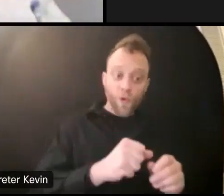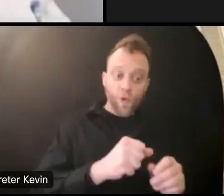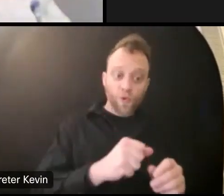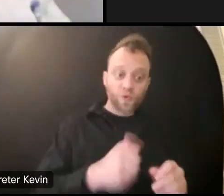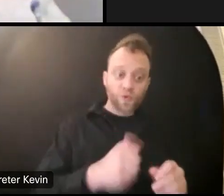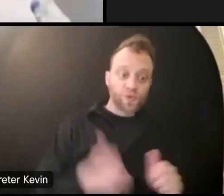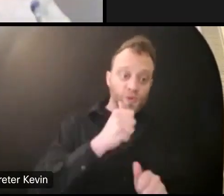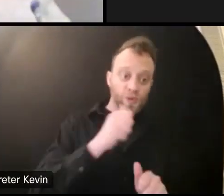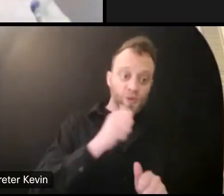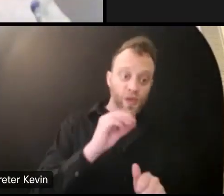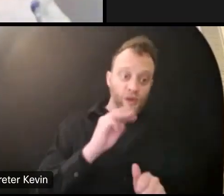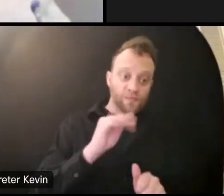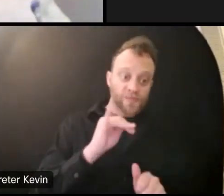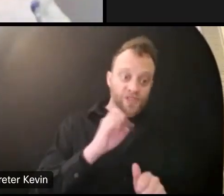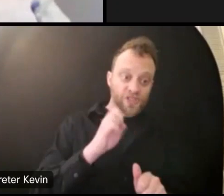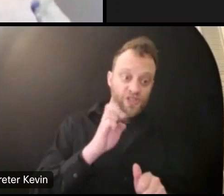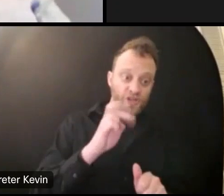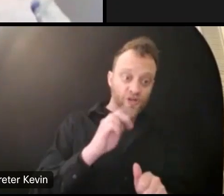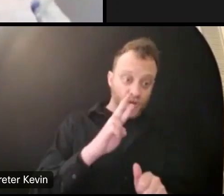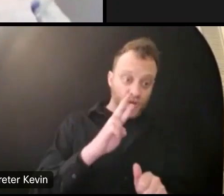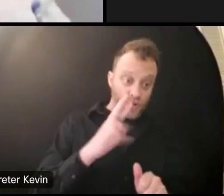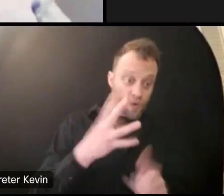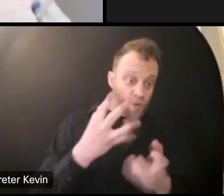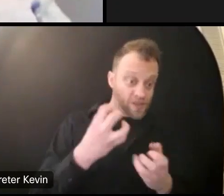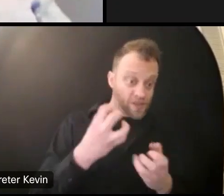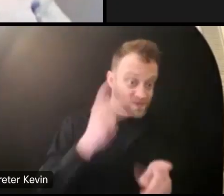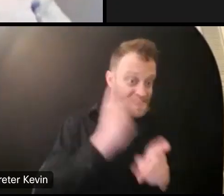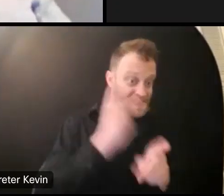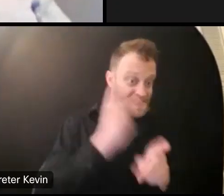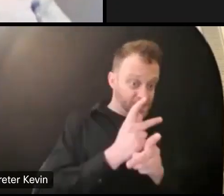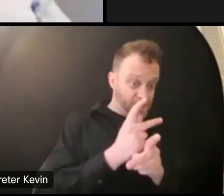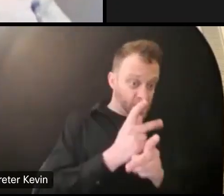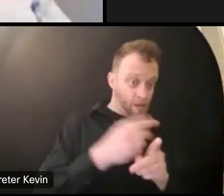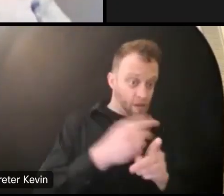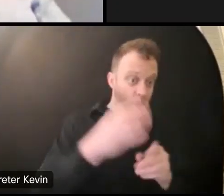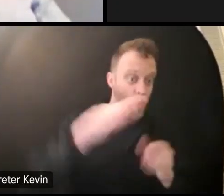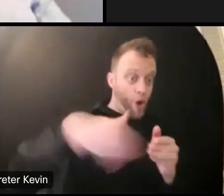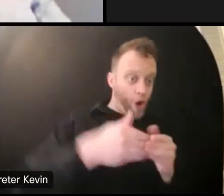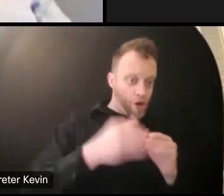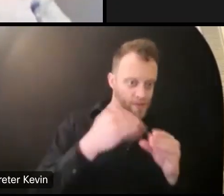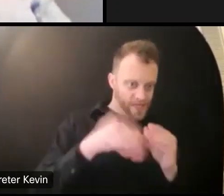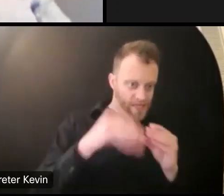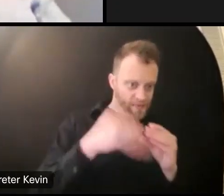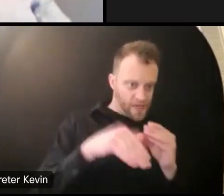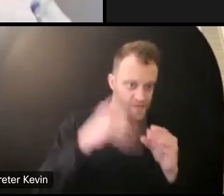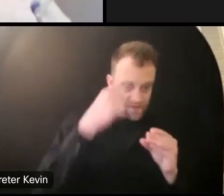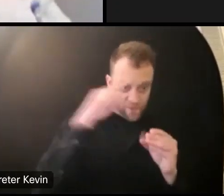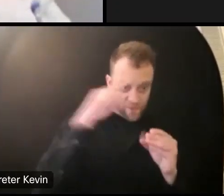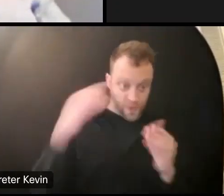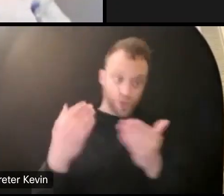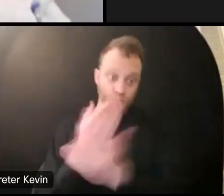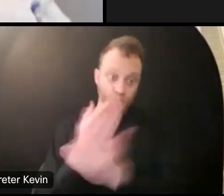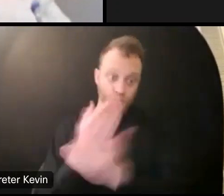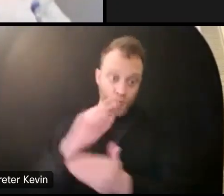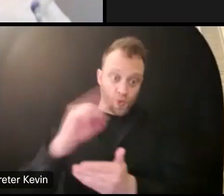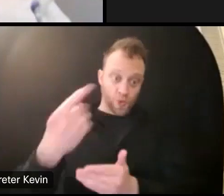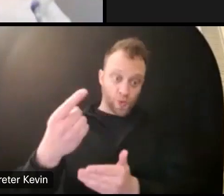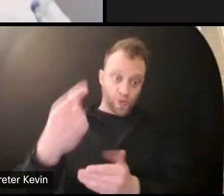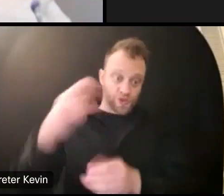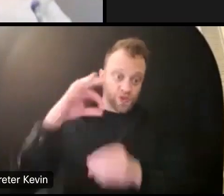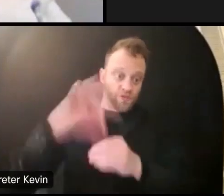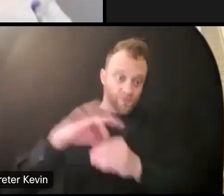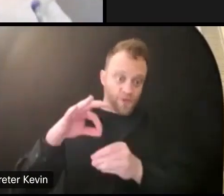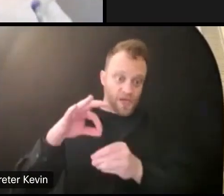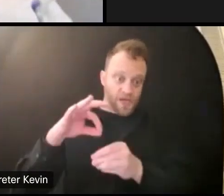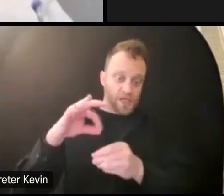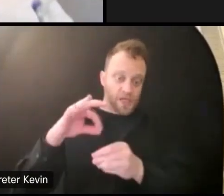retained for the incoming Commissioner, we will do so. In fact, I think our default is where it